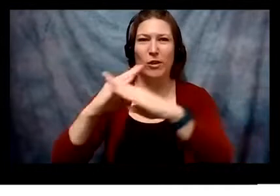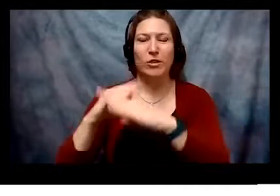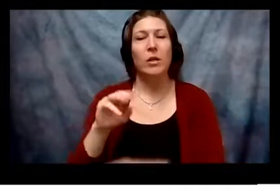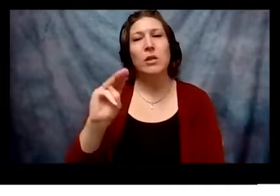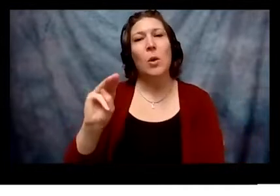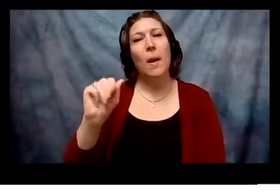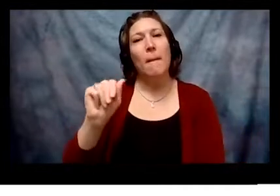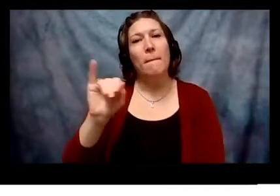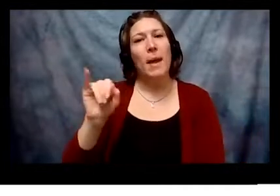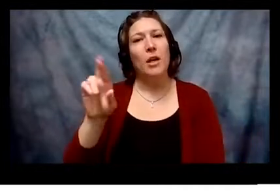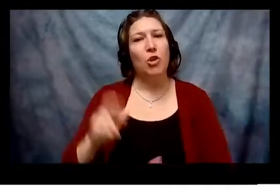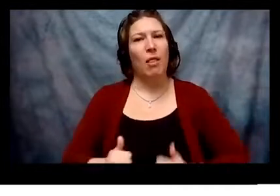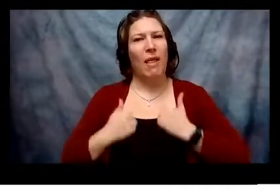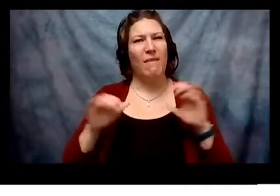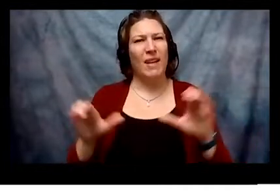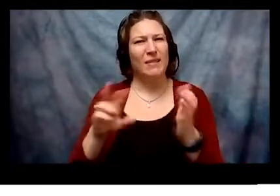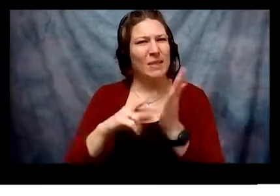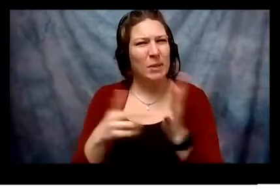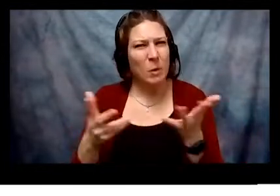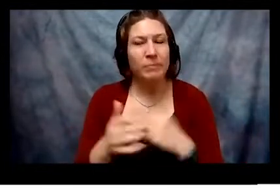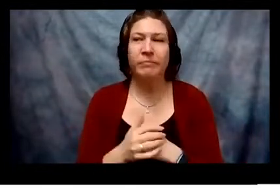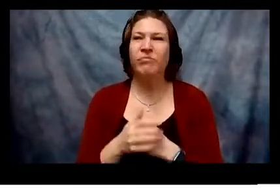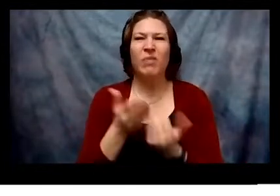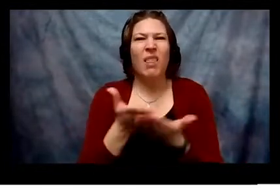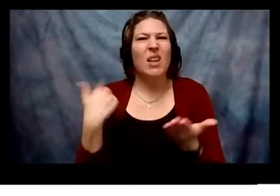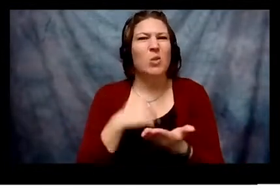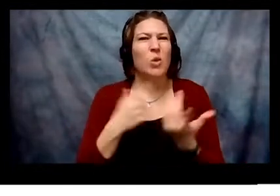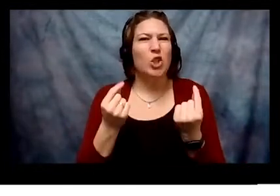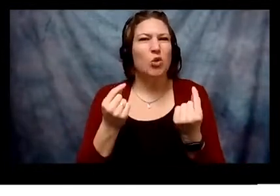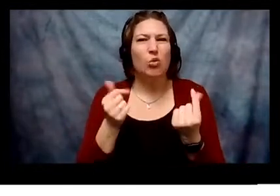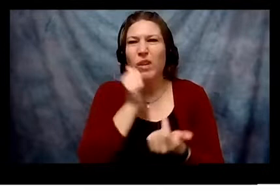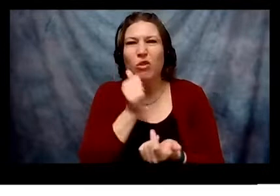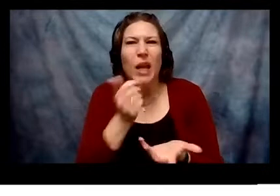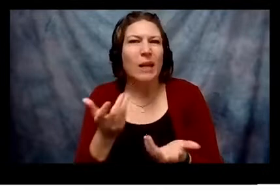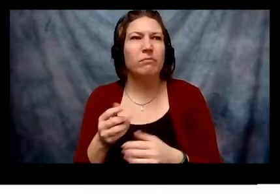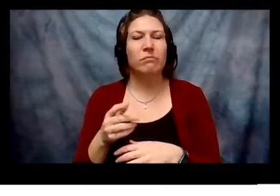us do every day, including our own internal an automatic processes.